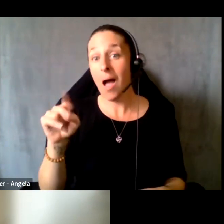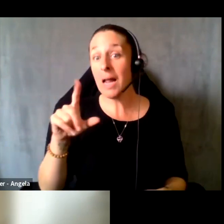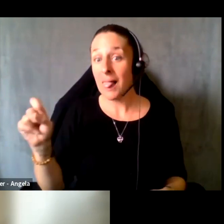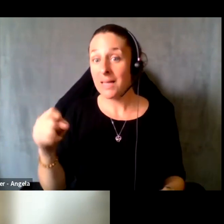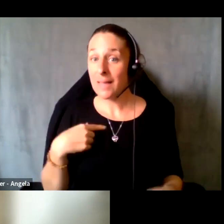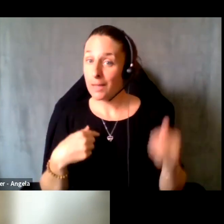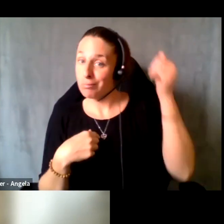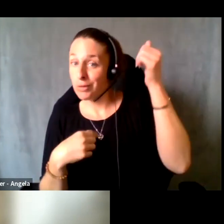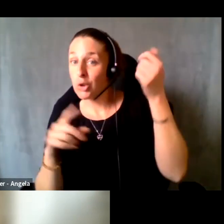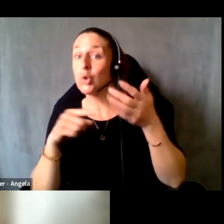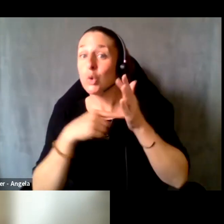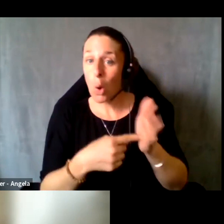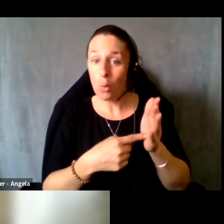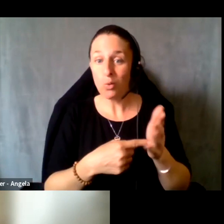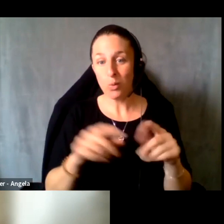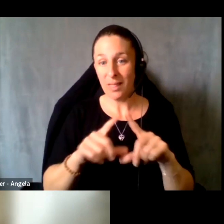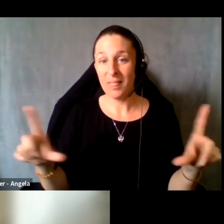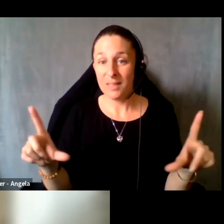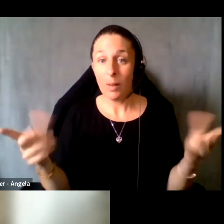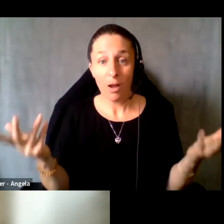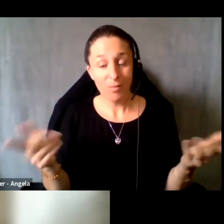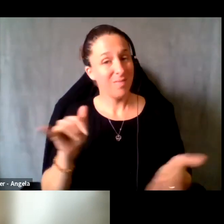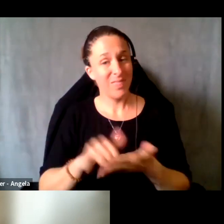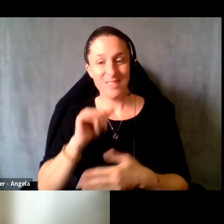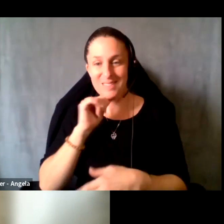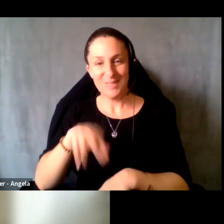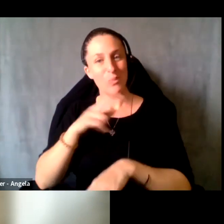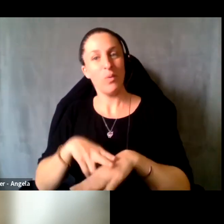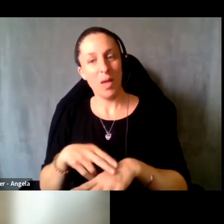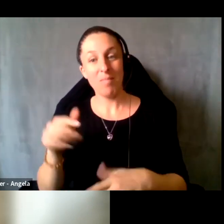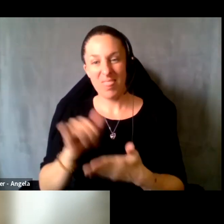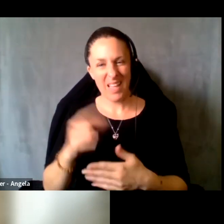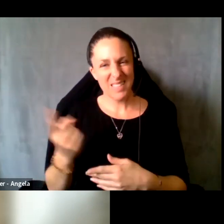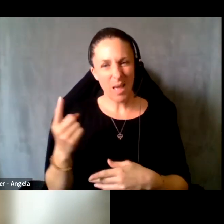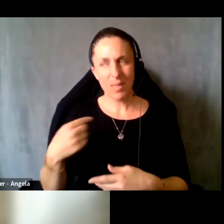you know, showed you in the square, and that's unusual. That's something I had to catch today.